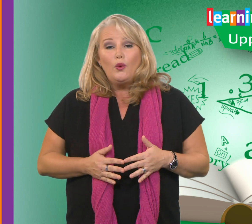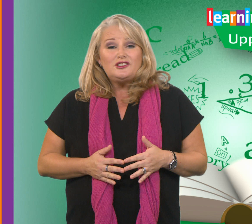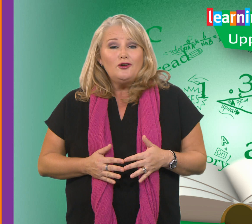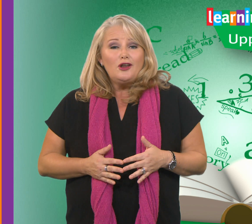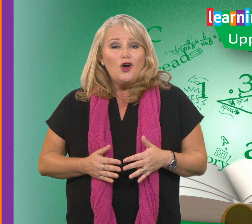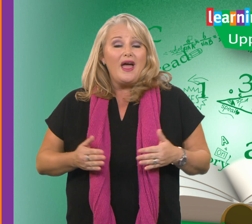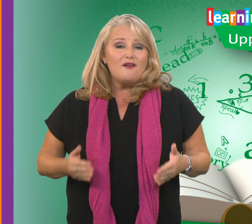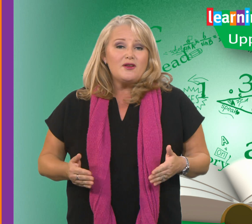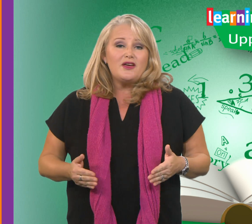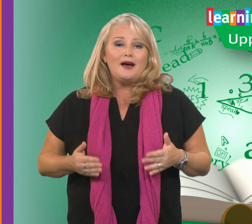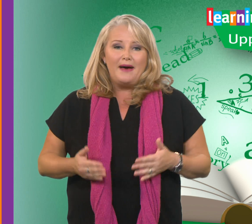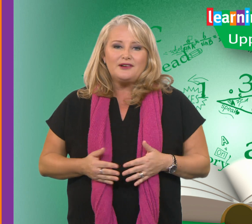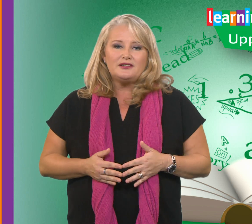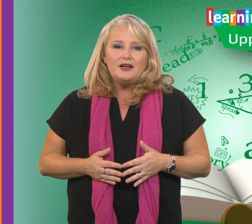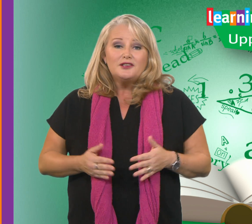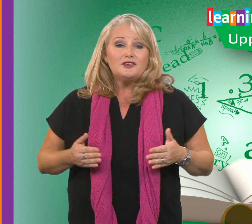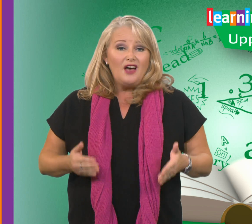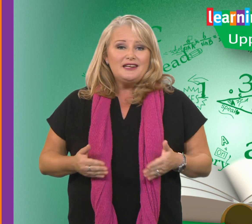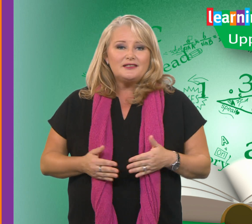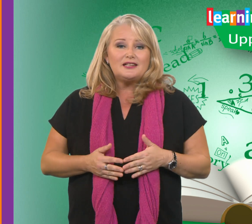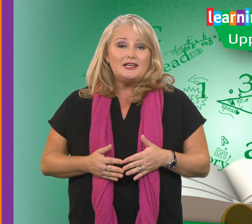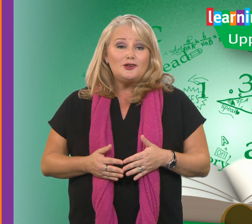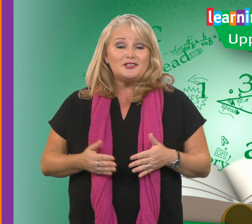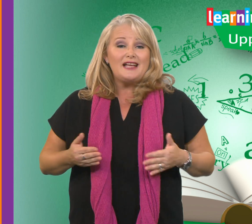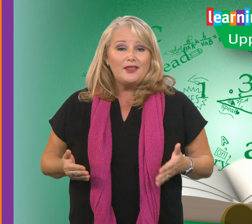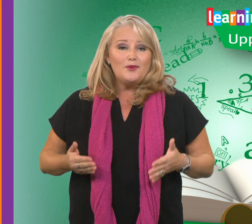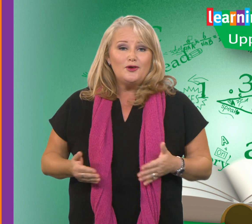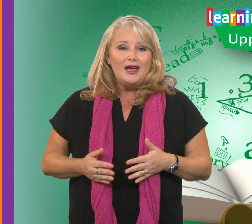we don't know everything about it. So scientists continue to study the moon,